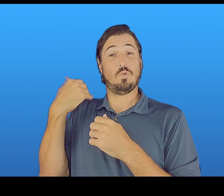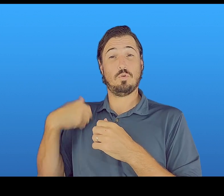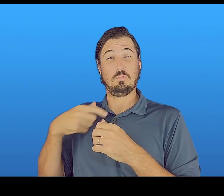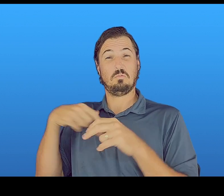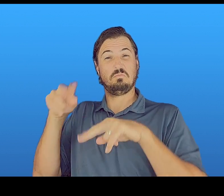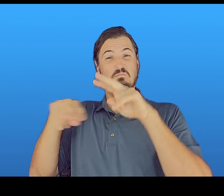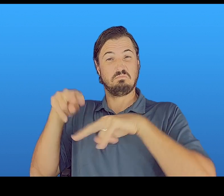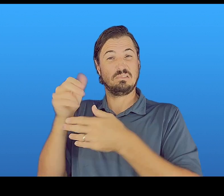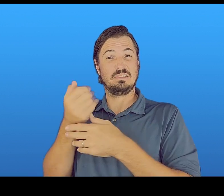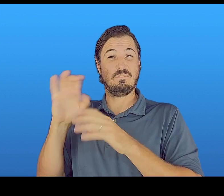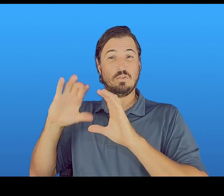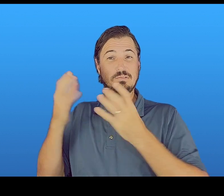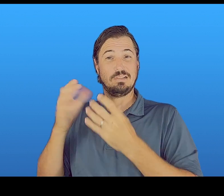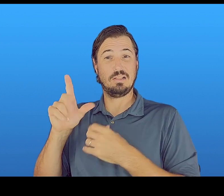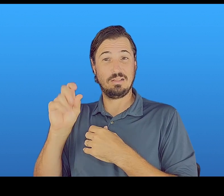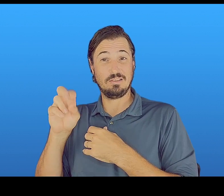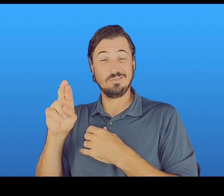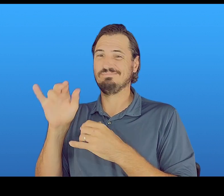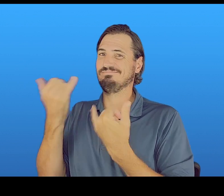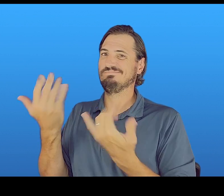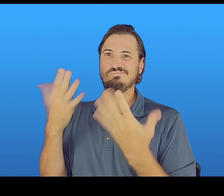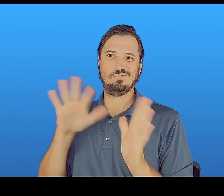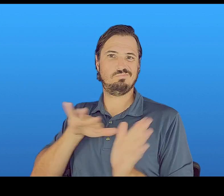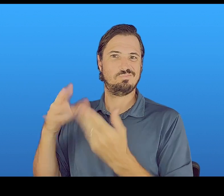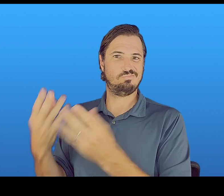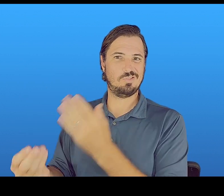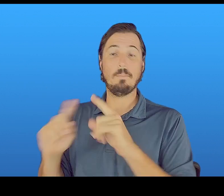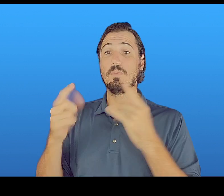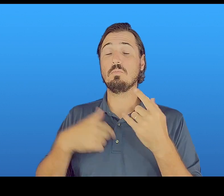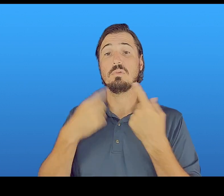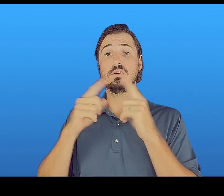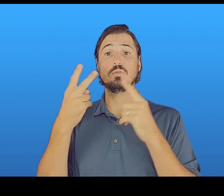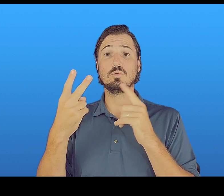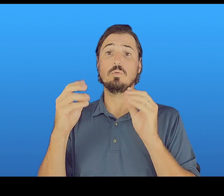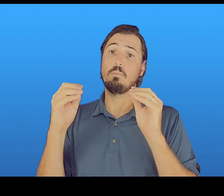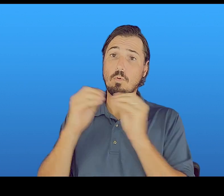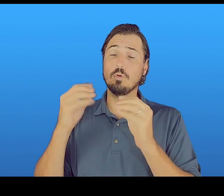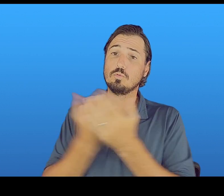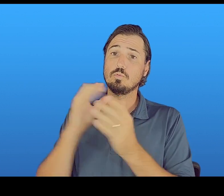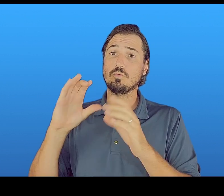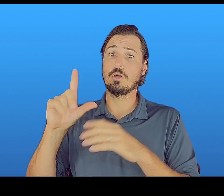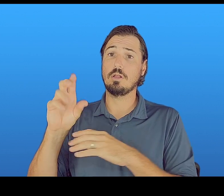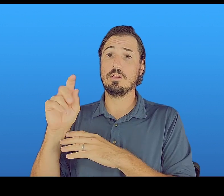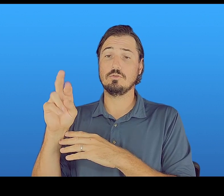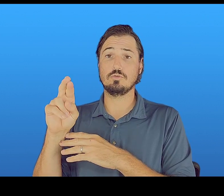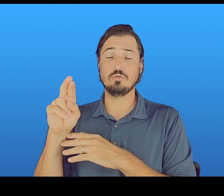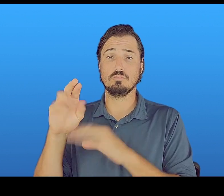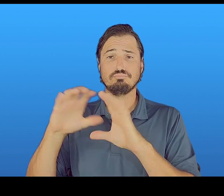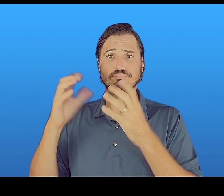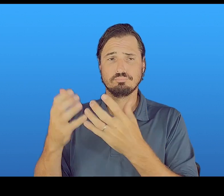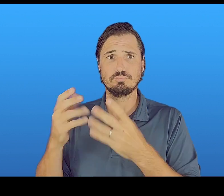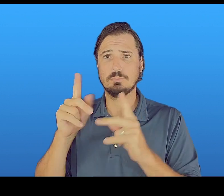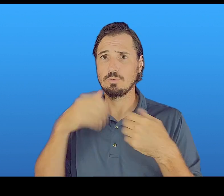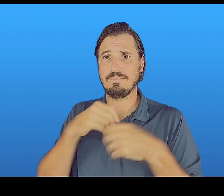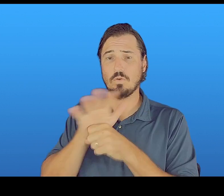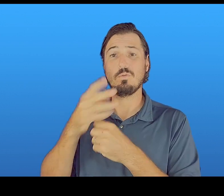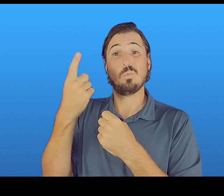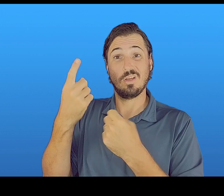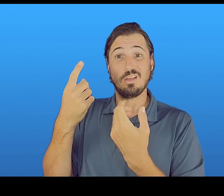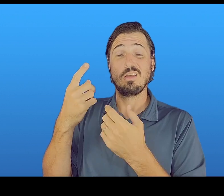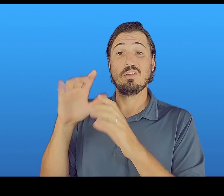The clusters DOH has been monitoring for the past few weeks are no longer active. We are announcing two new active clusters today. One cluster is associated with travel to a neighbor